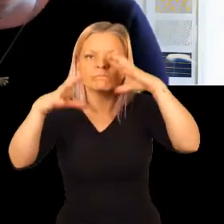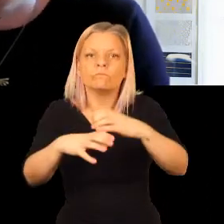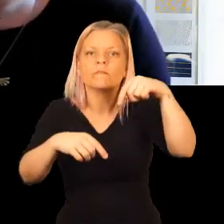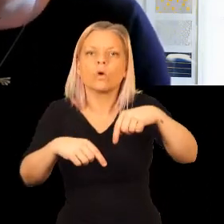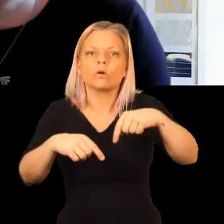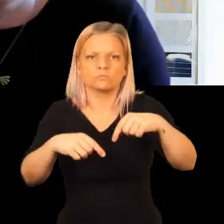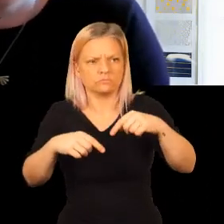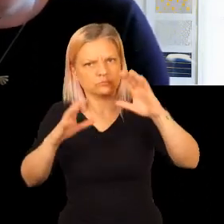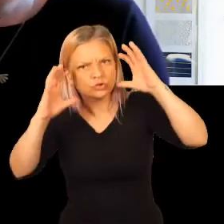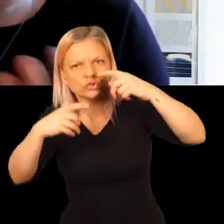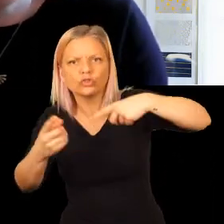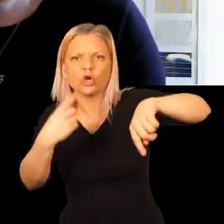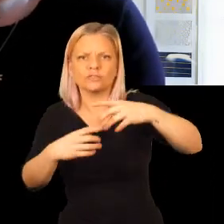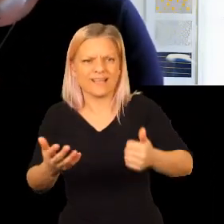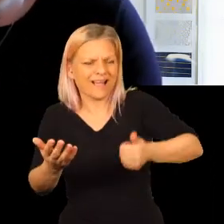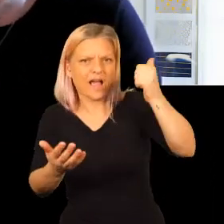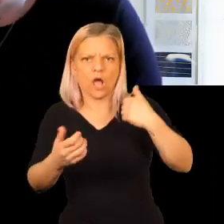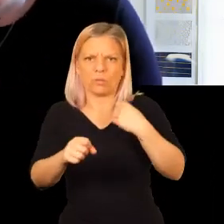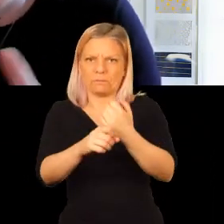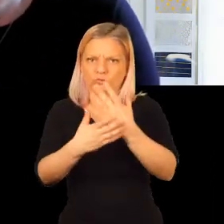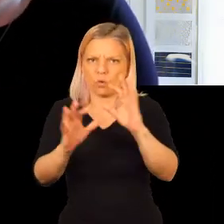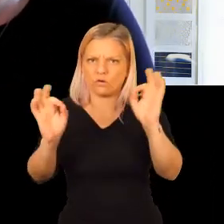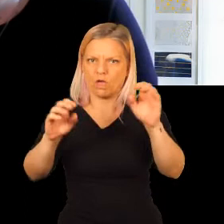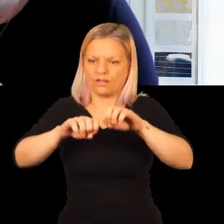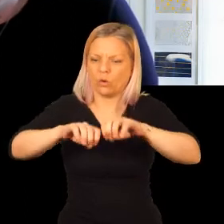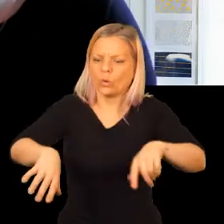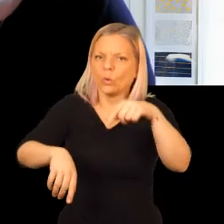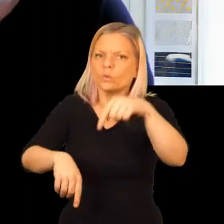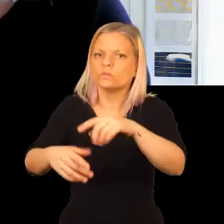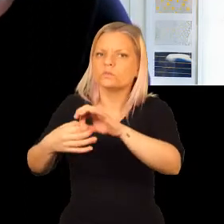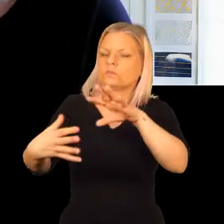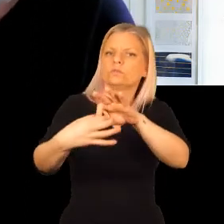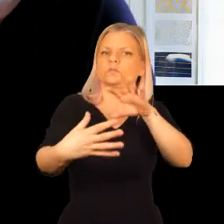our focus was because people were concerned about how do we ensure that we don't lose